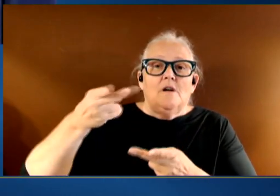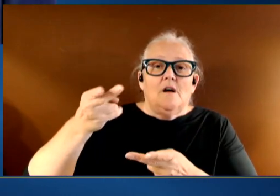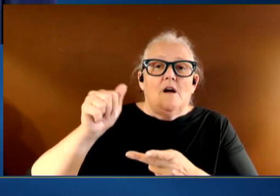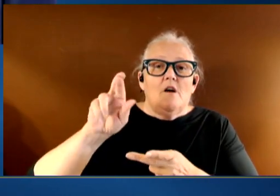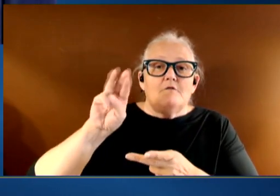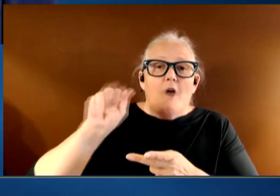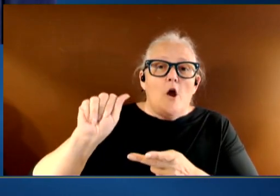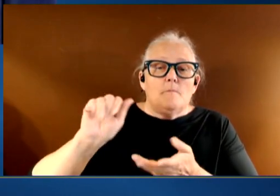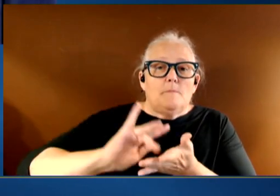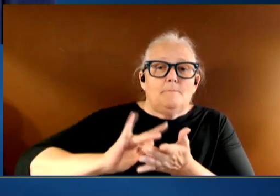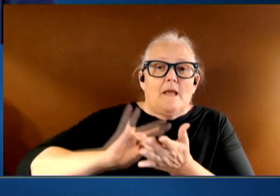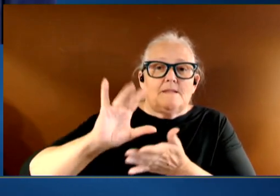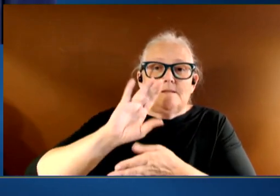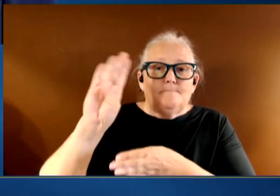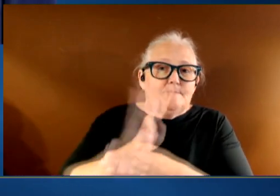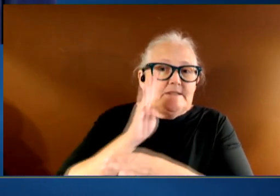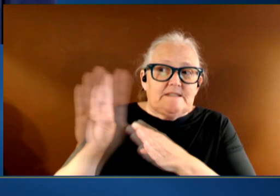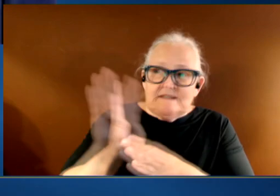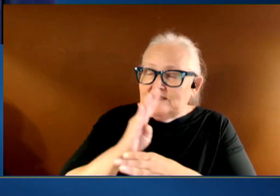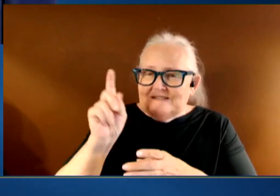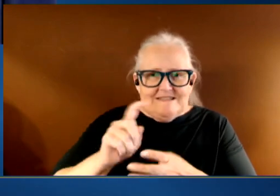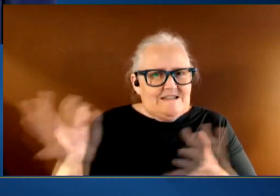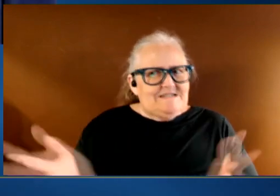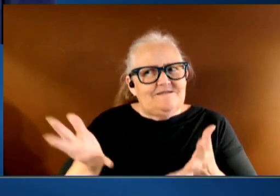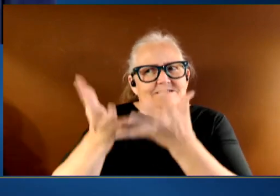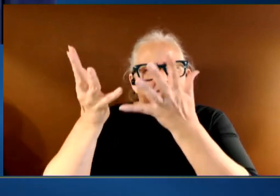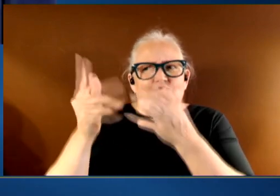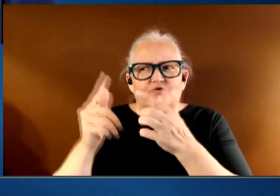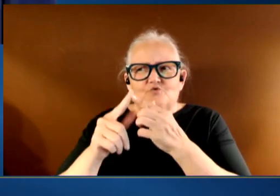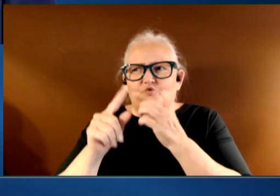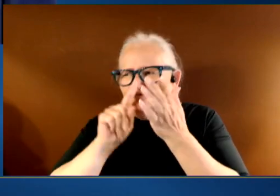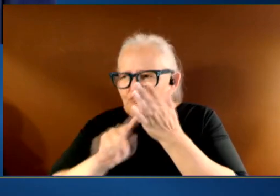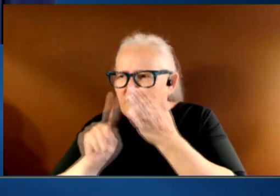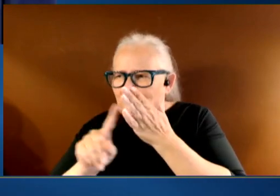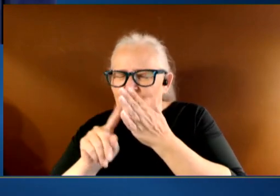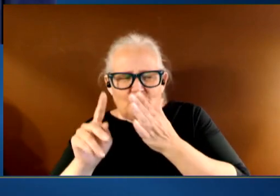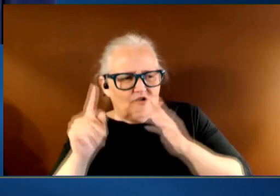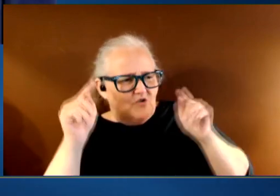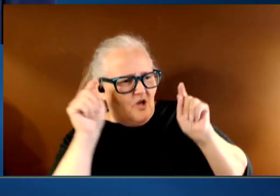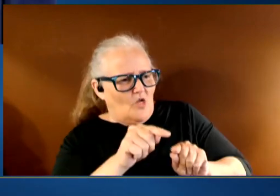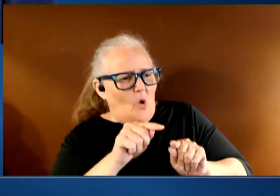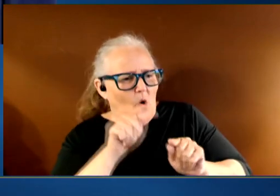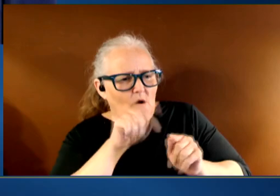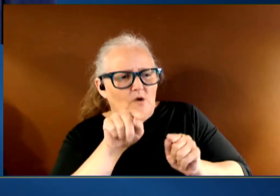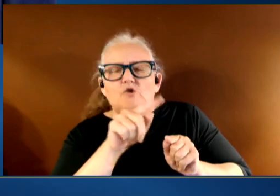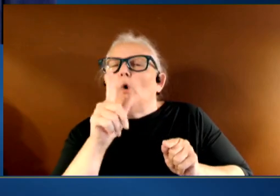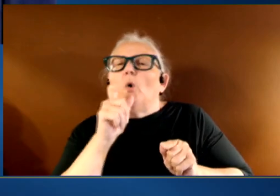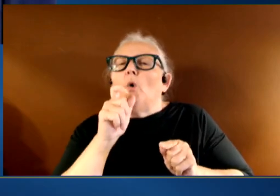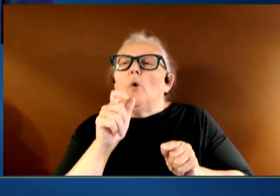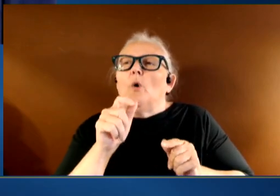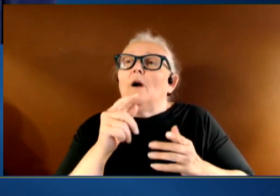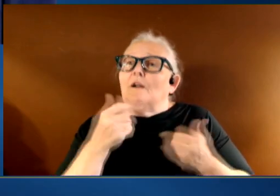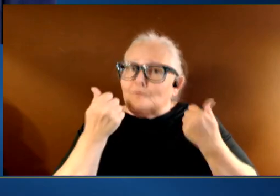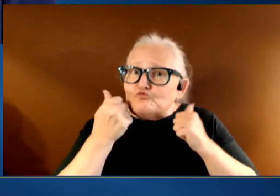do more research for our warriors who are not responding to these -- the current therapies that